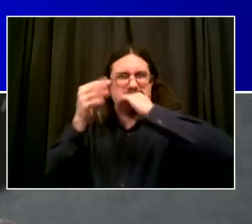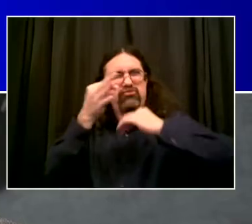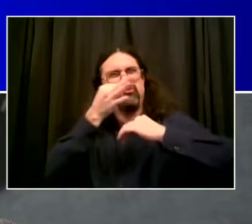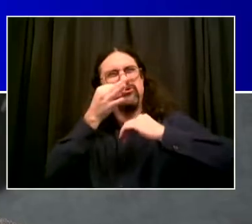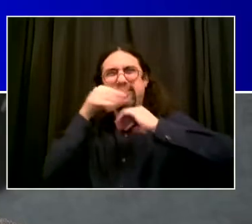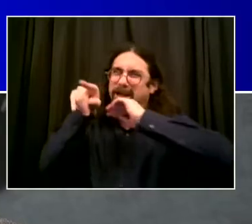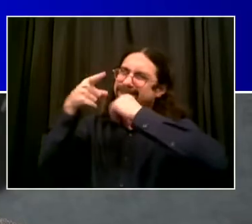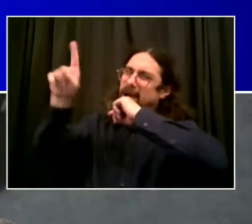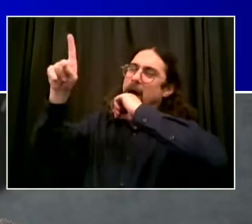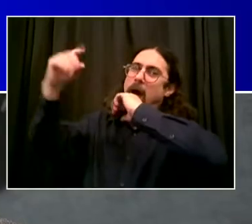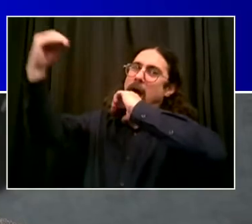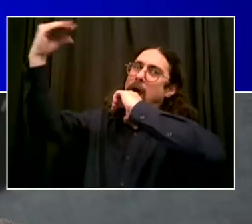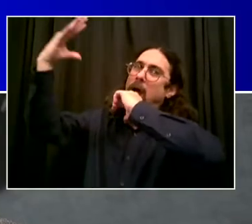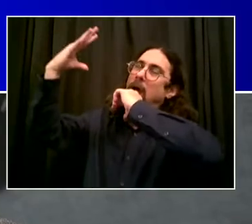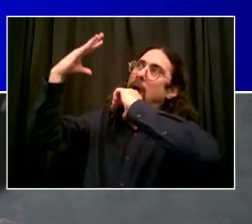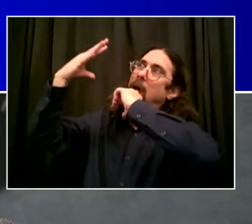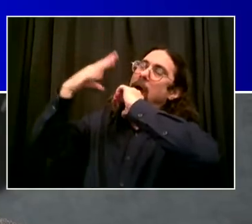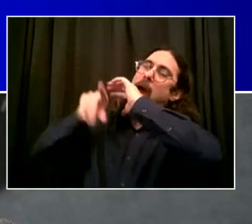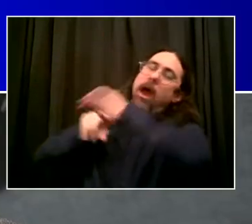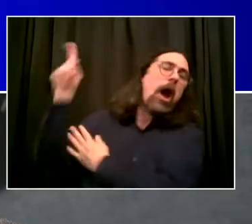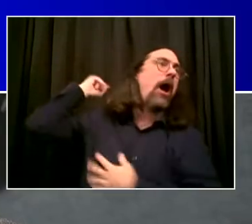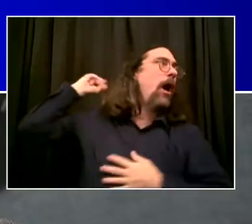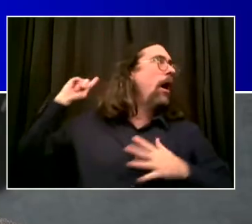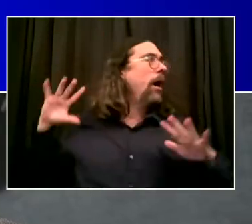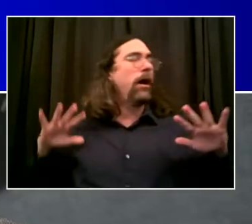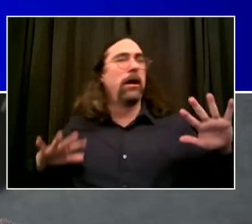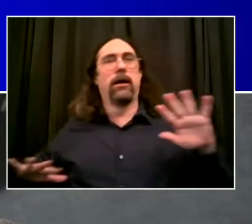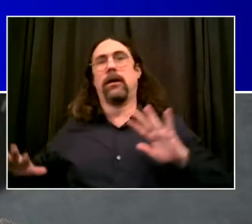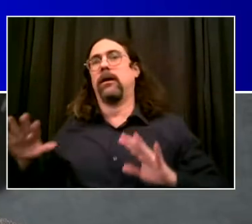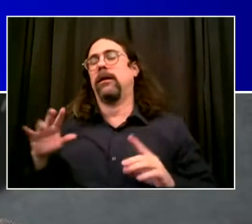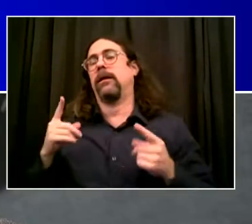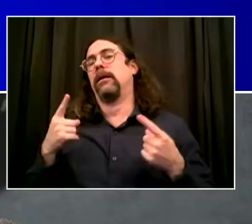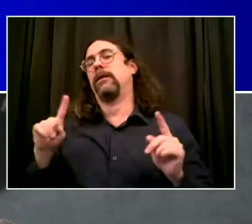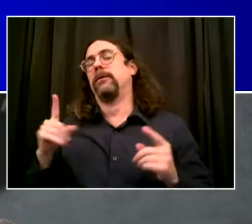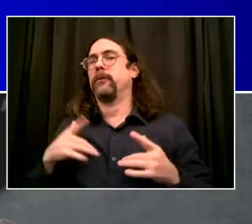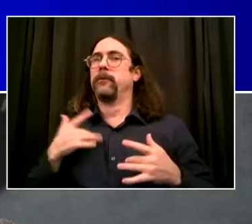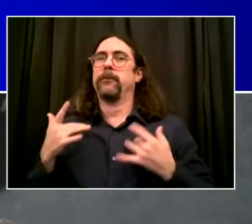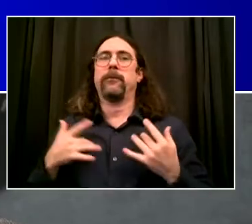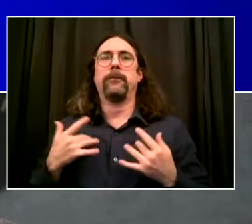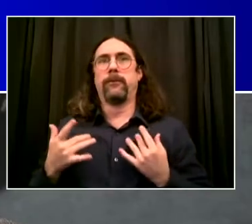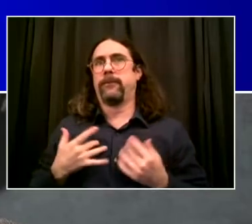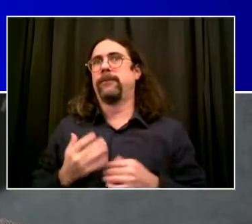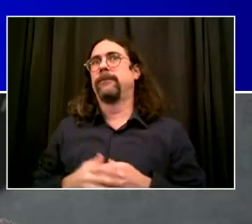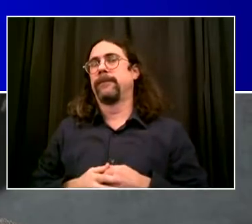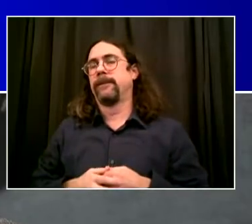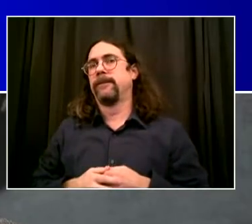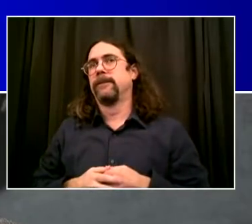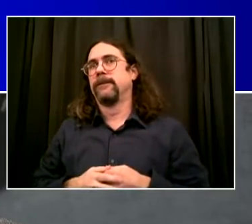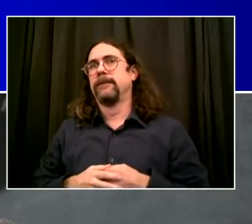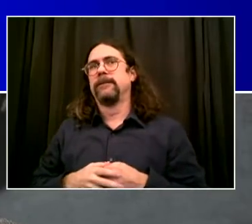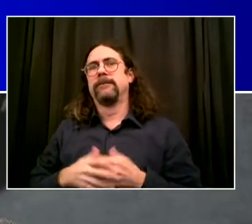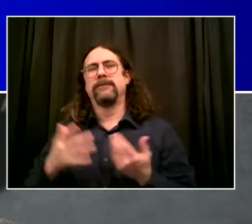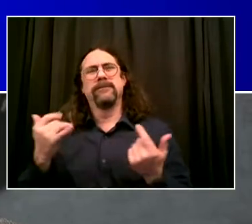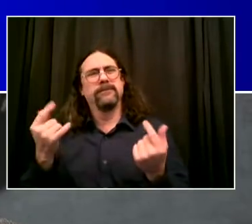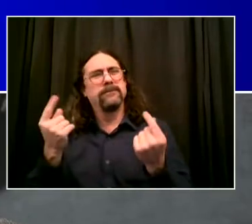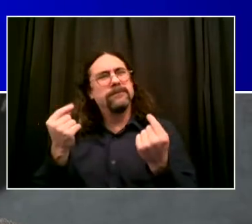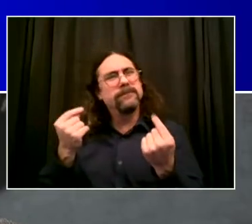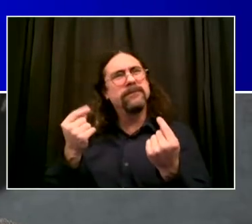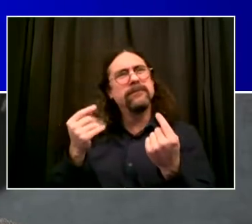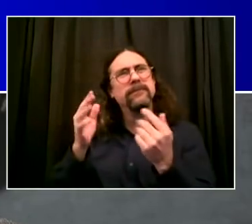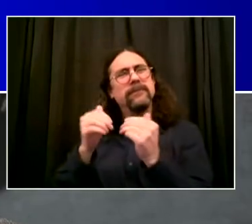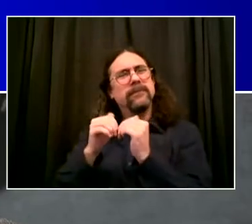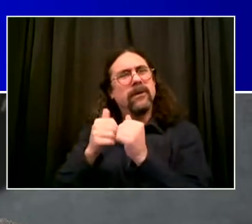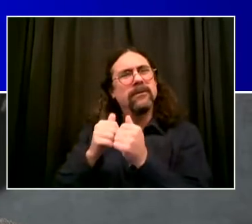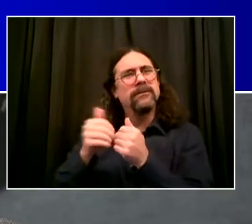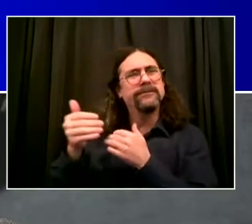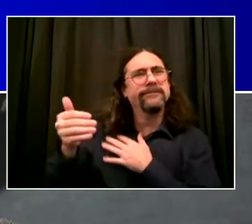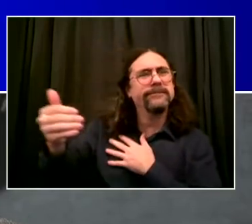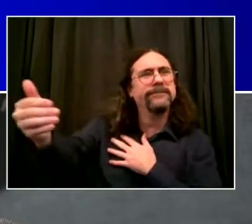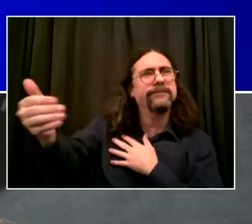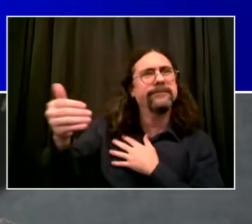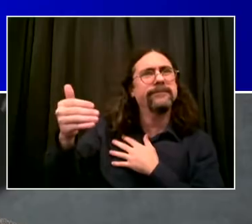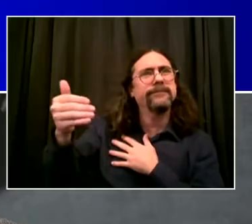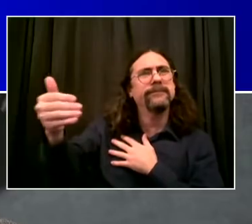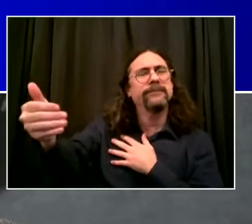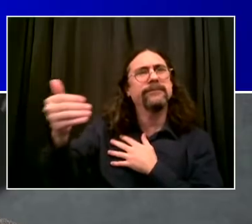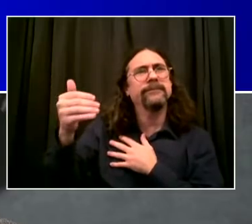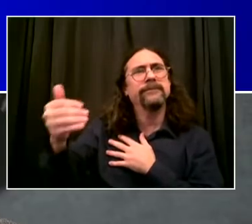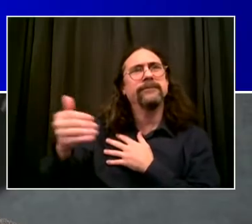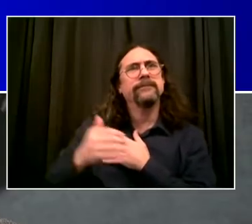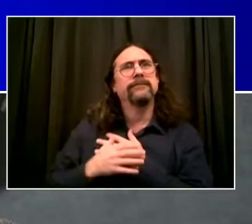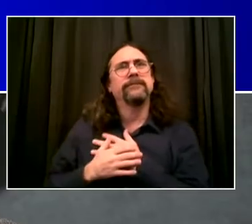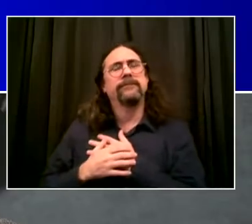TRAN19.